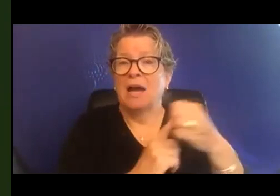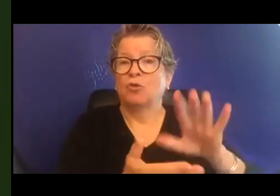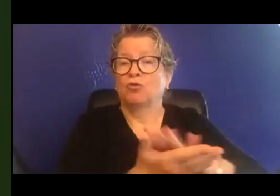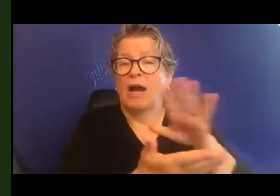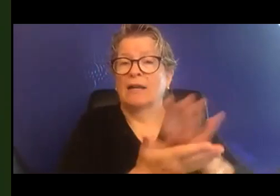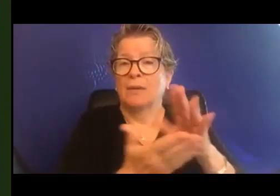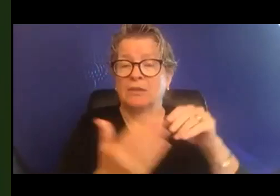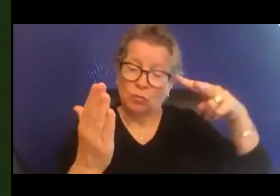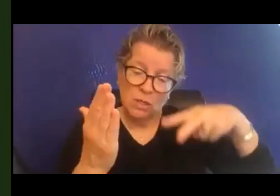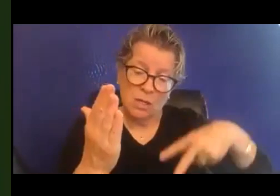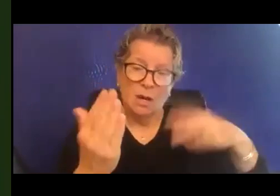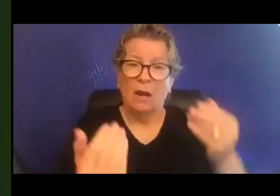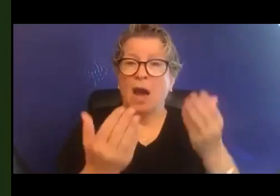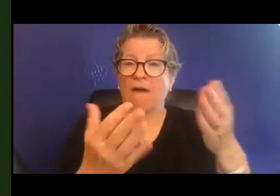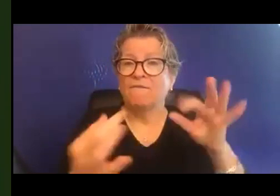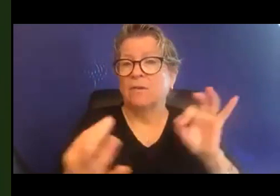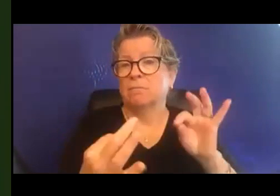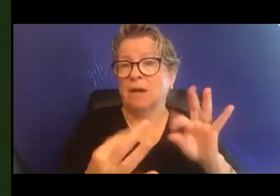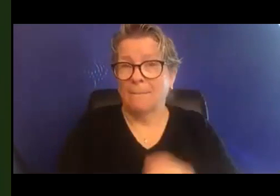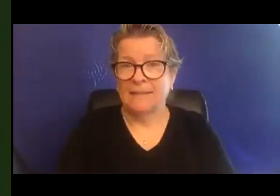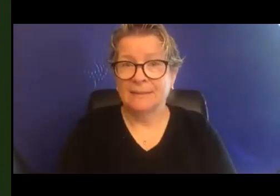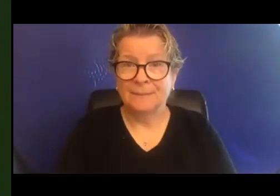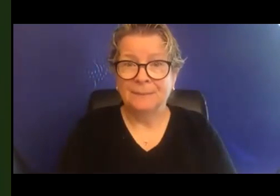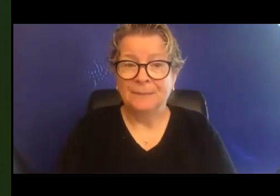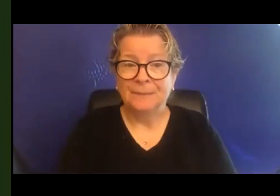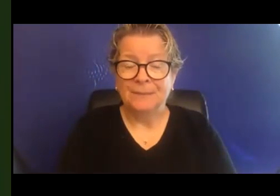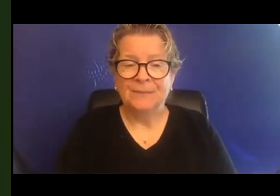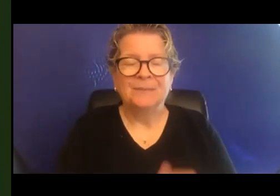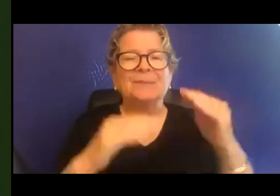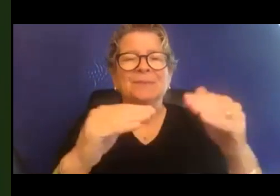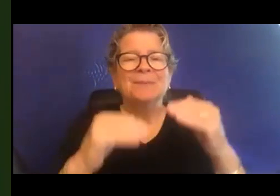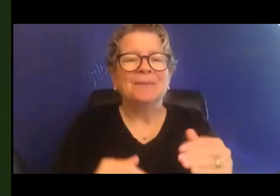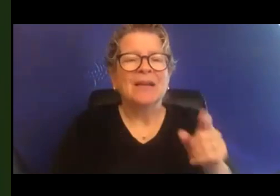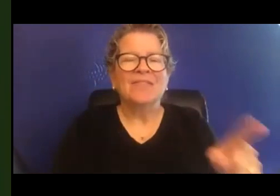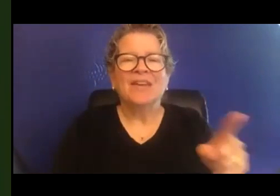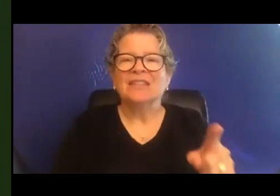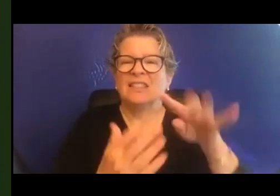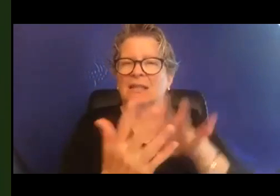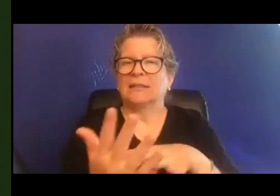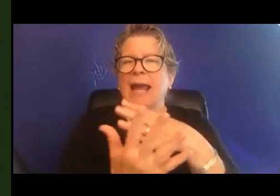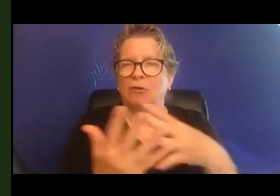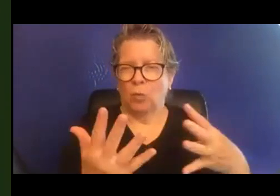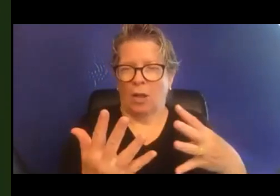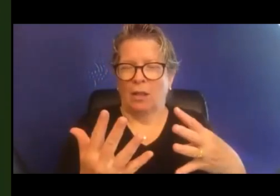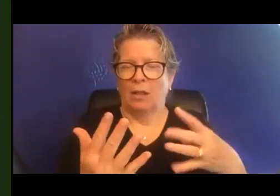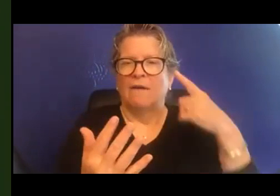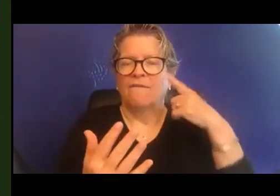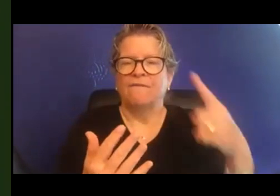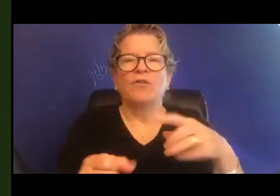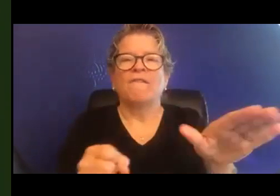So shown here is the current schedule for the entire sewer up